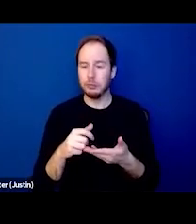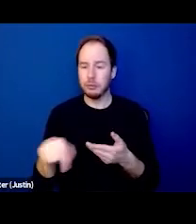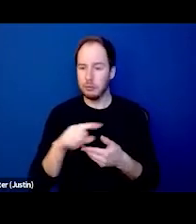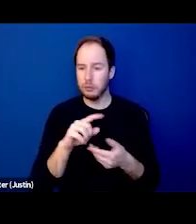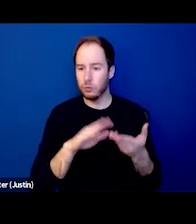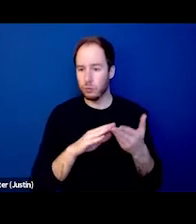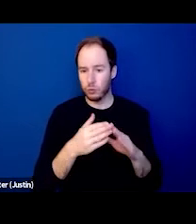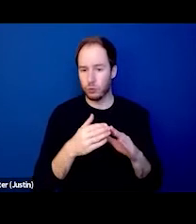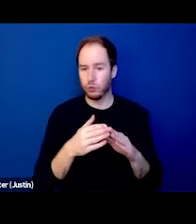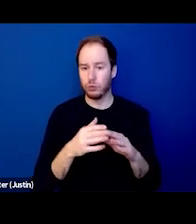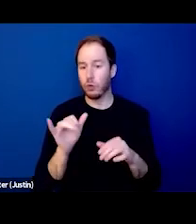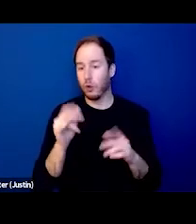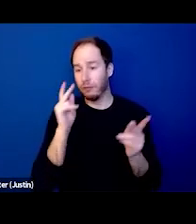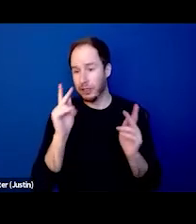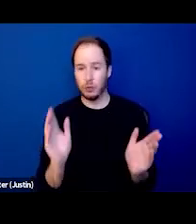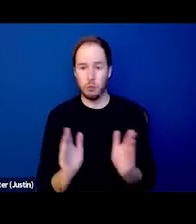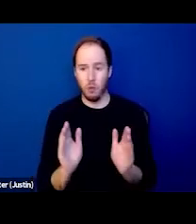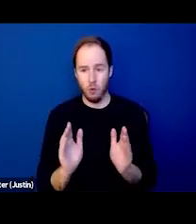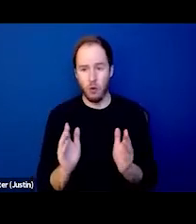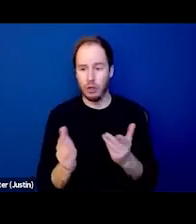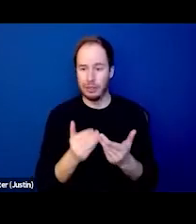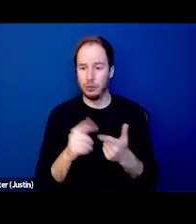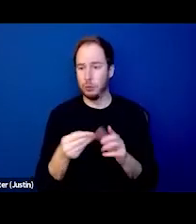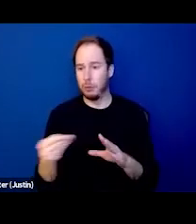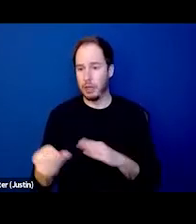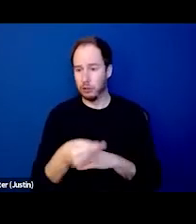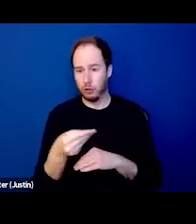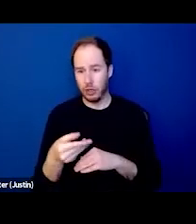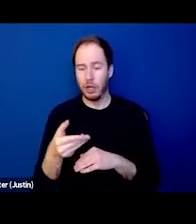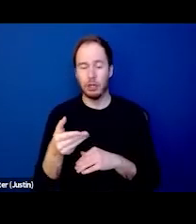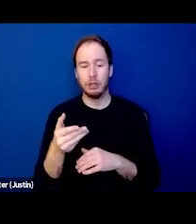Literally they're small and people are passing through